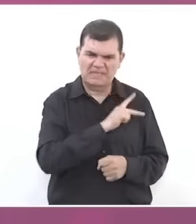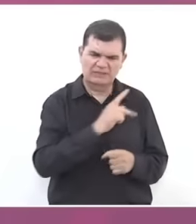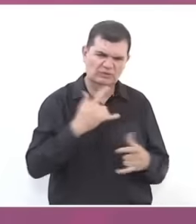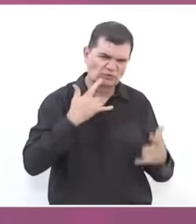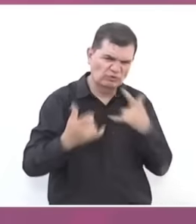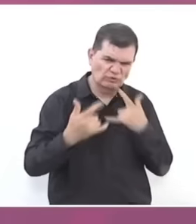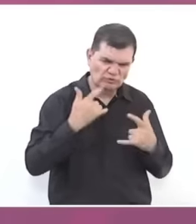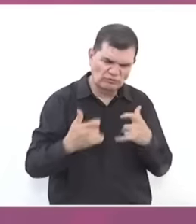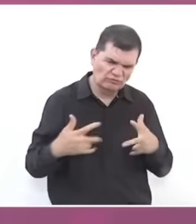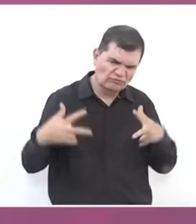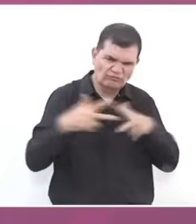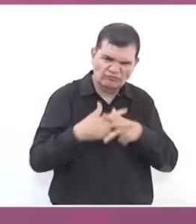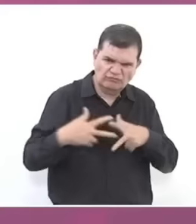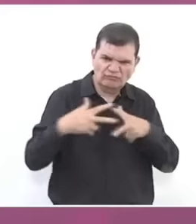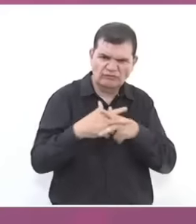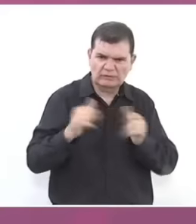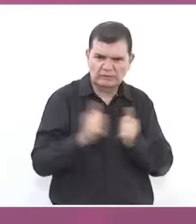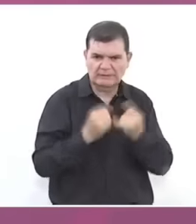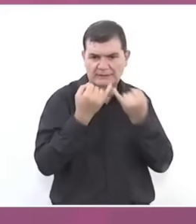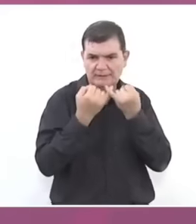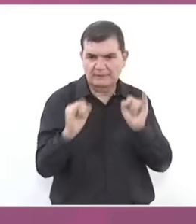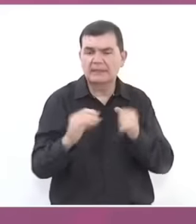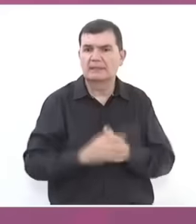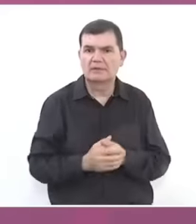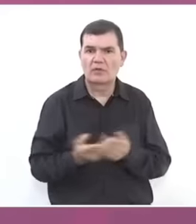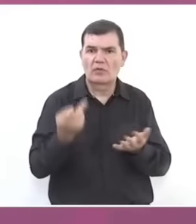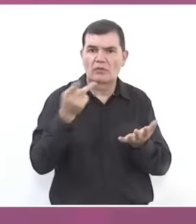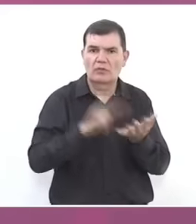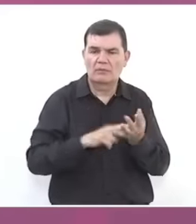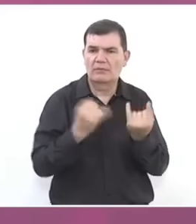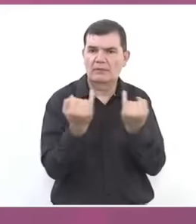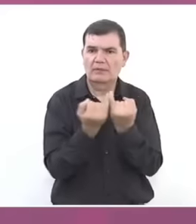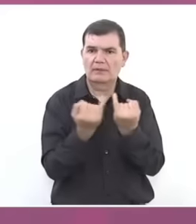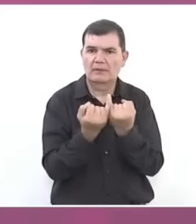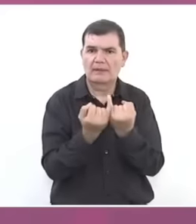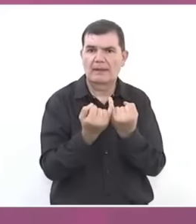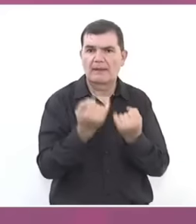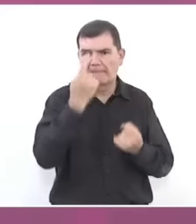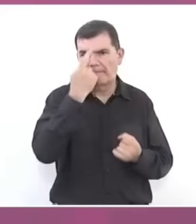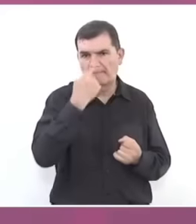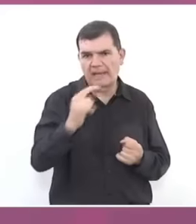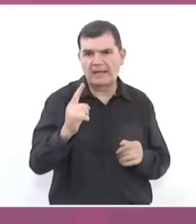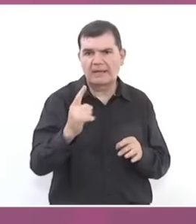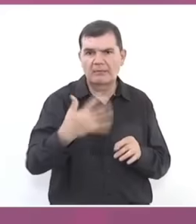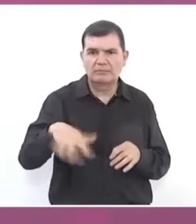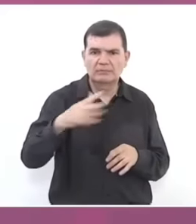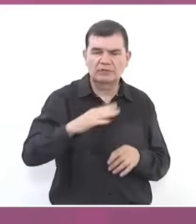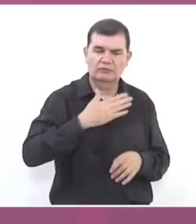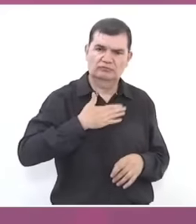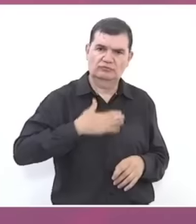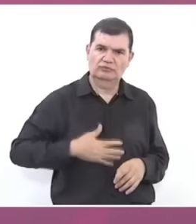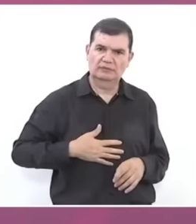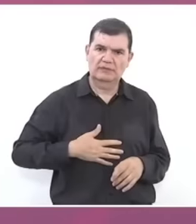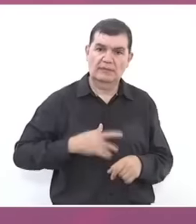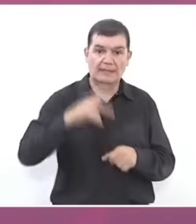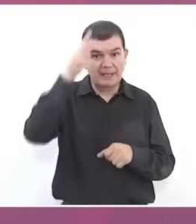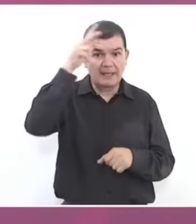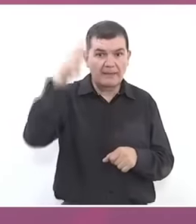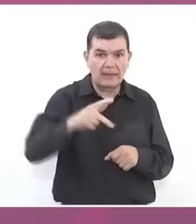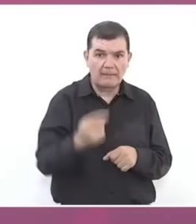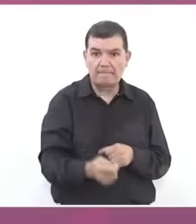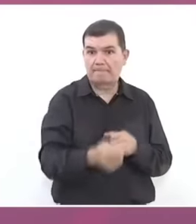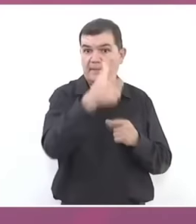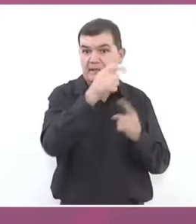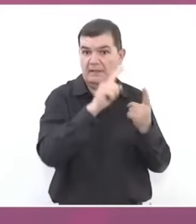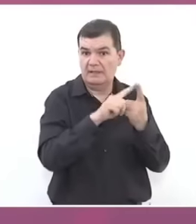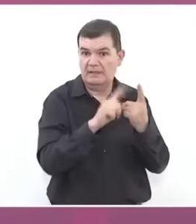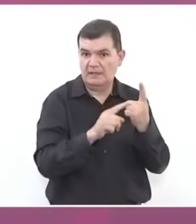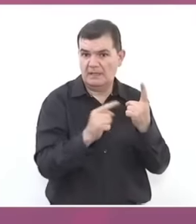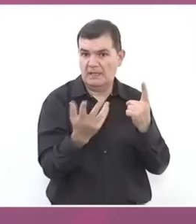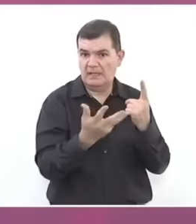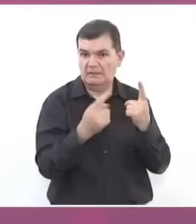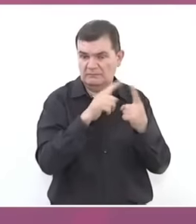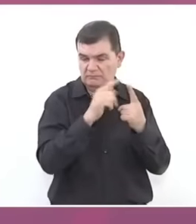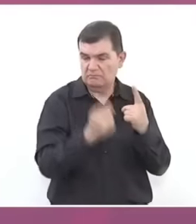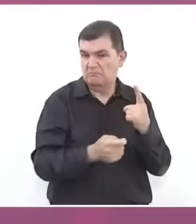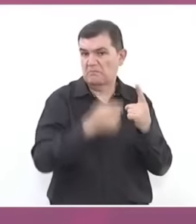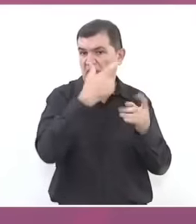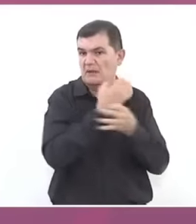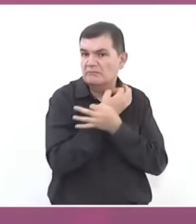only for independence but for justice. Hidalgo was the first to proclaim the abolition